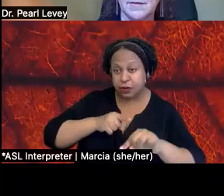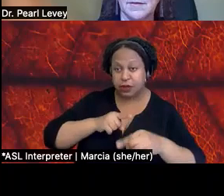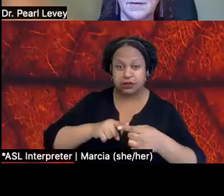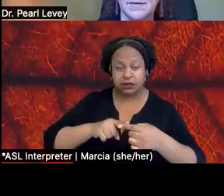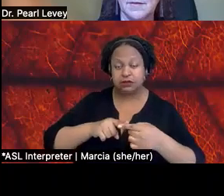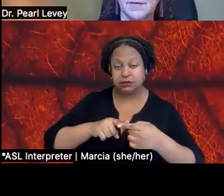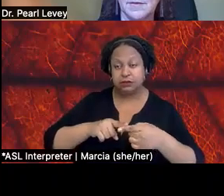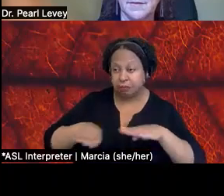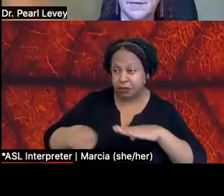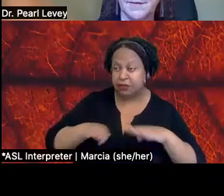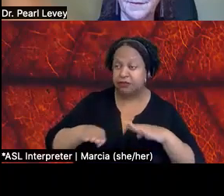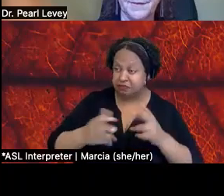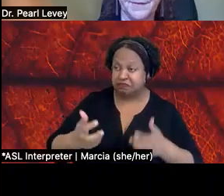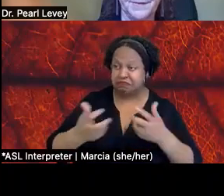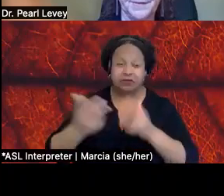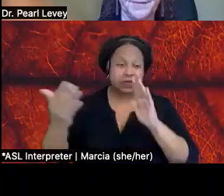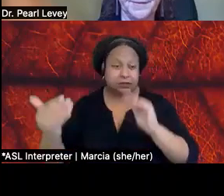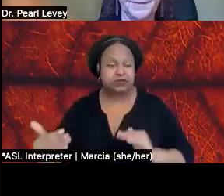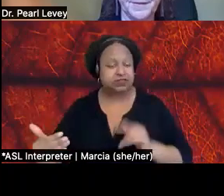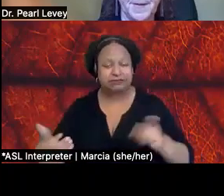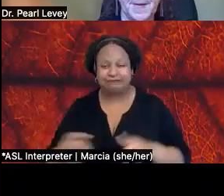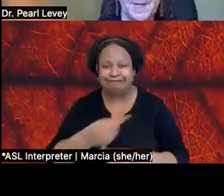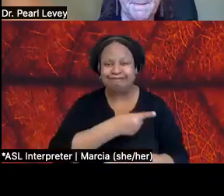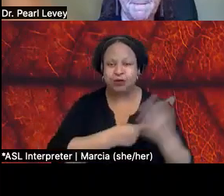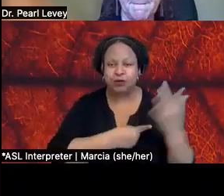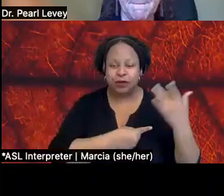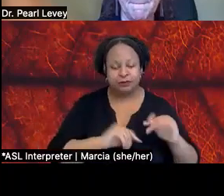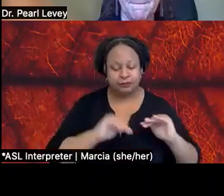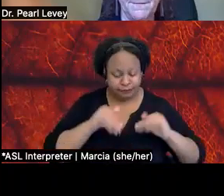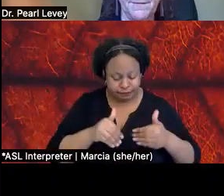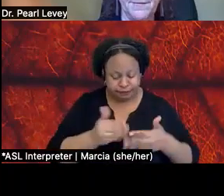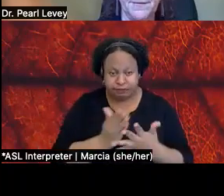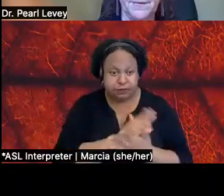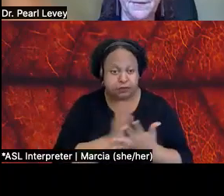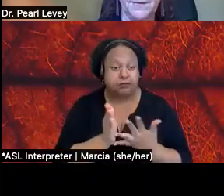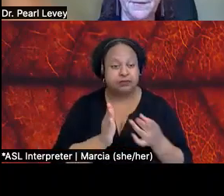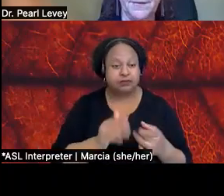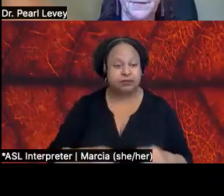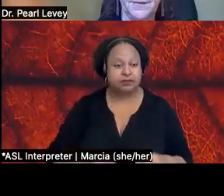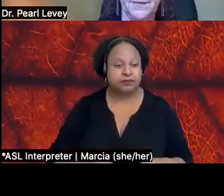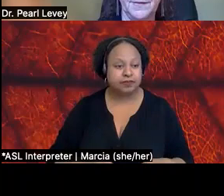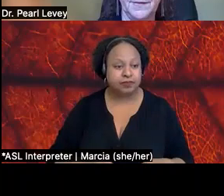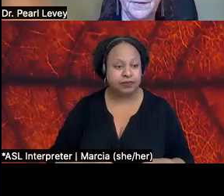And simulation can also be used to enhance learning opportunities